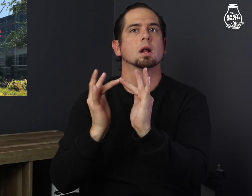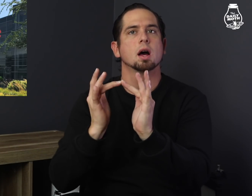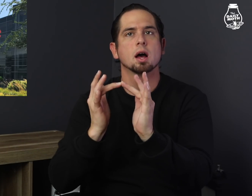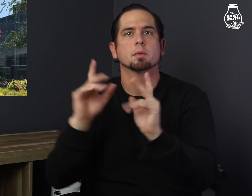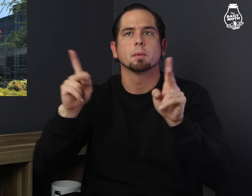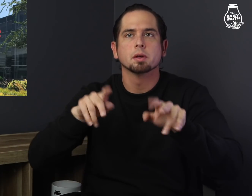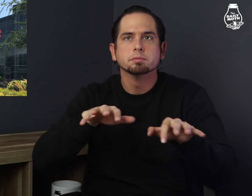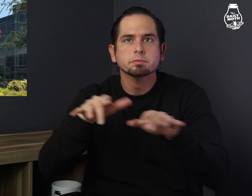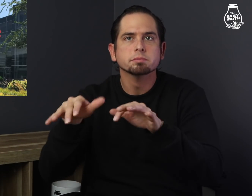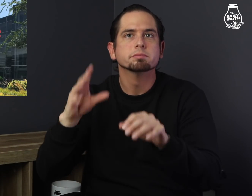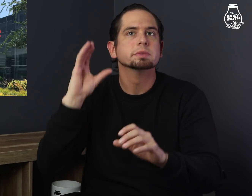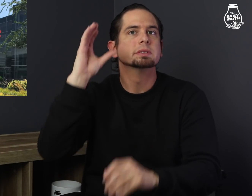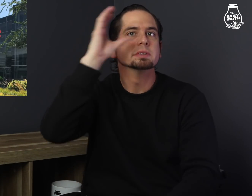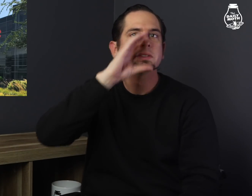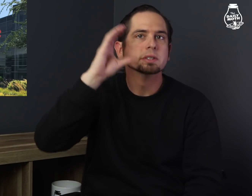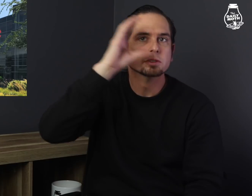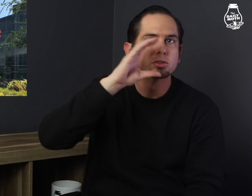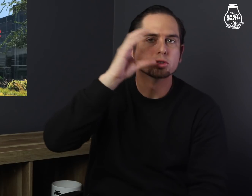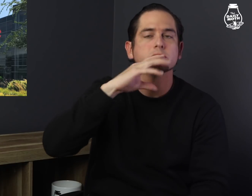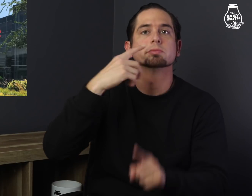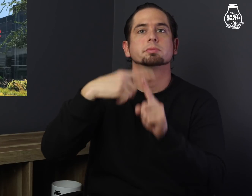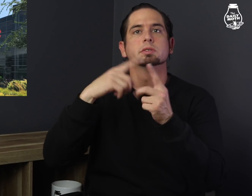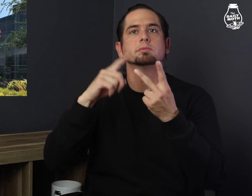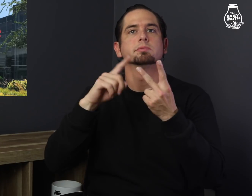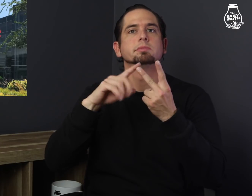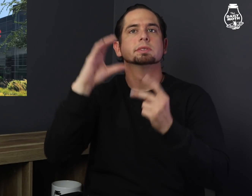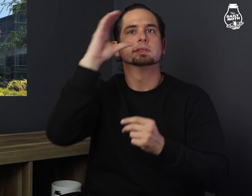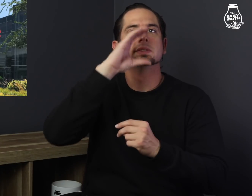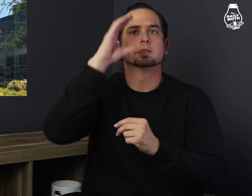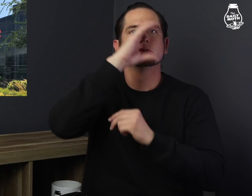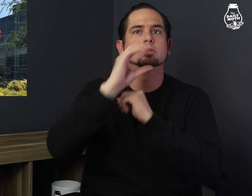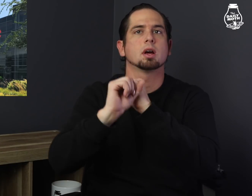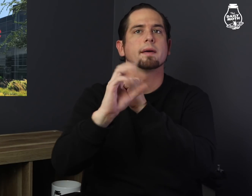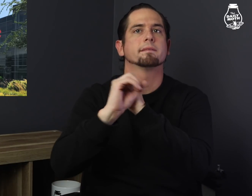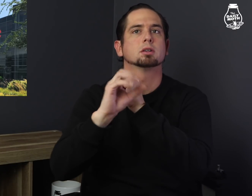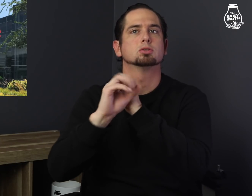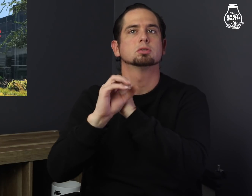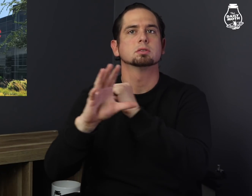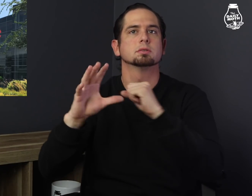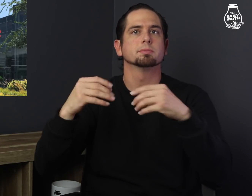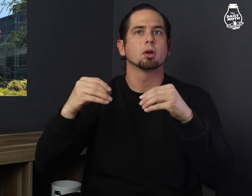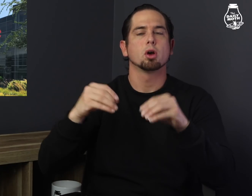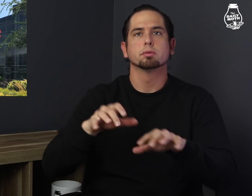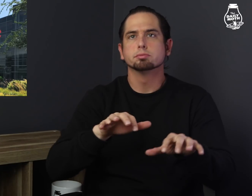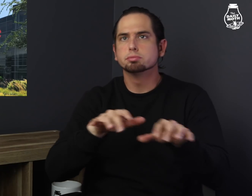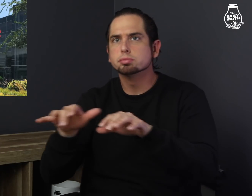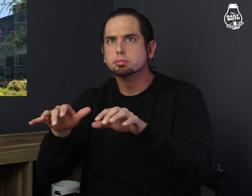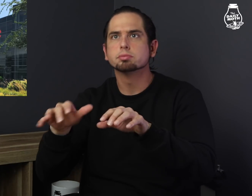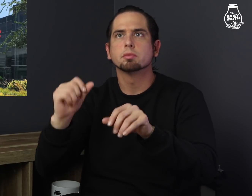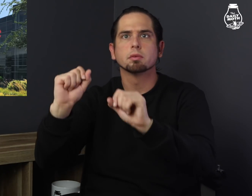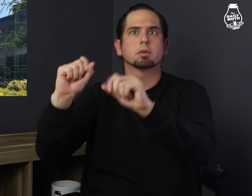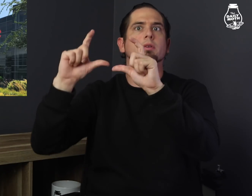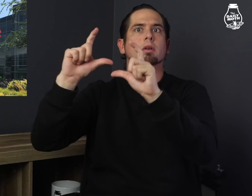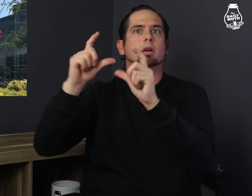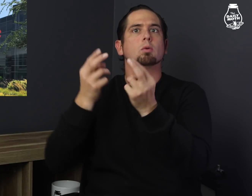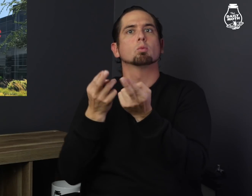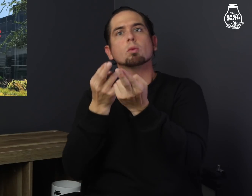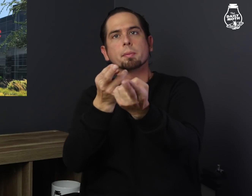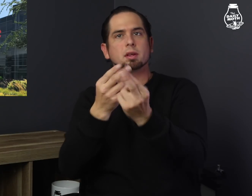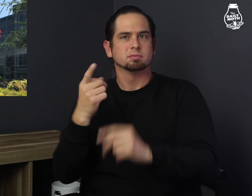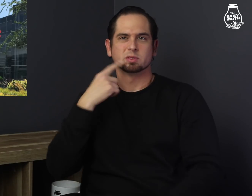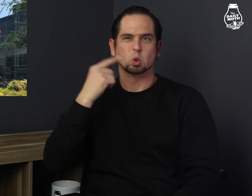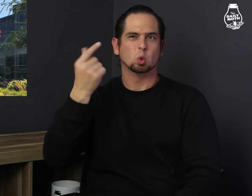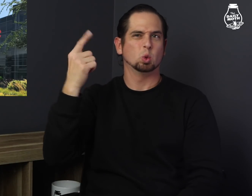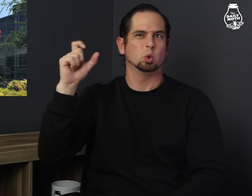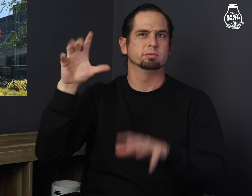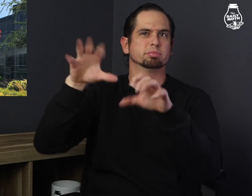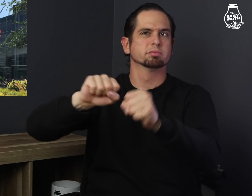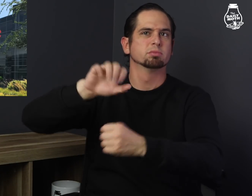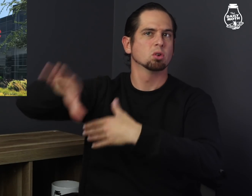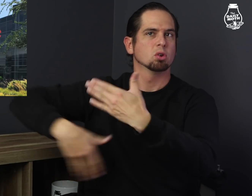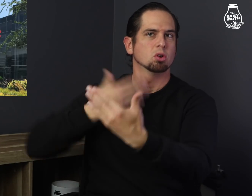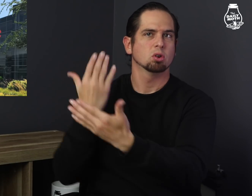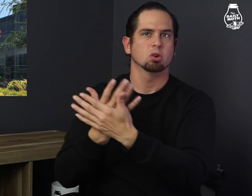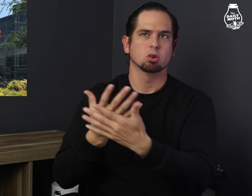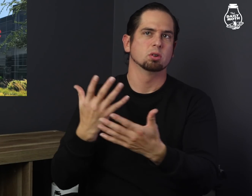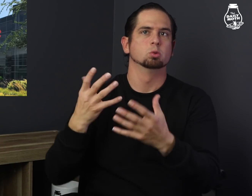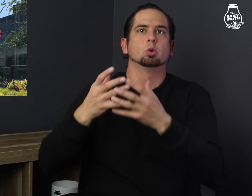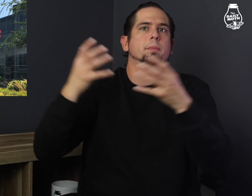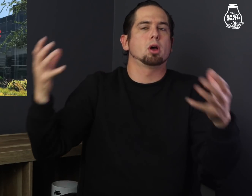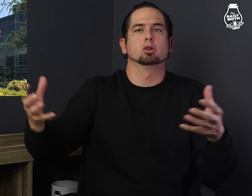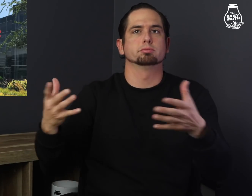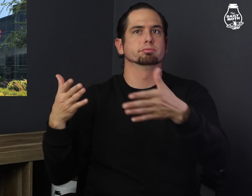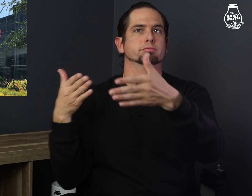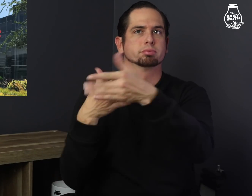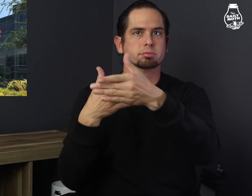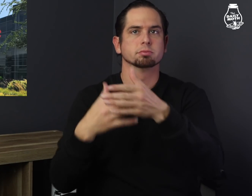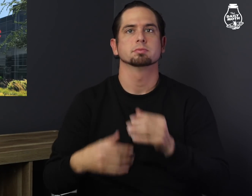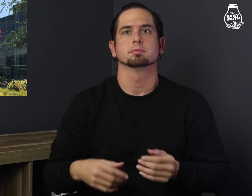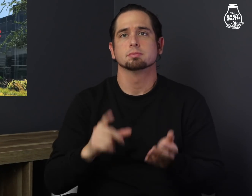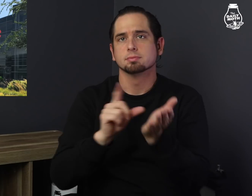the online search and search advertising markets.